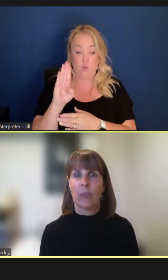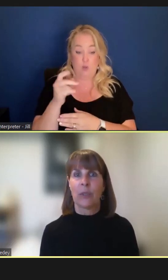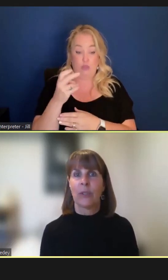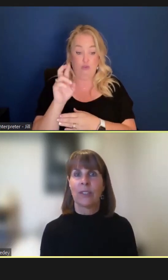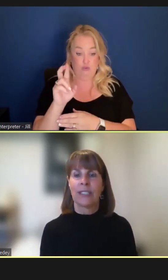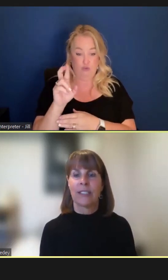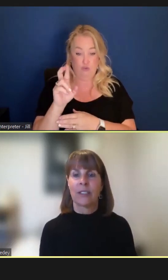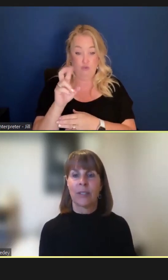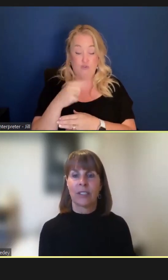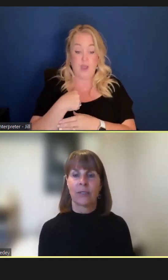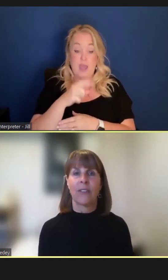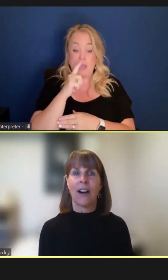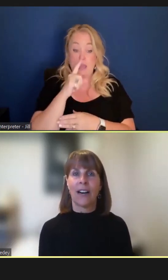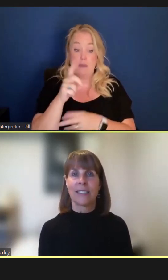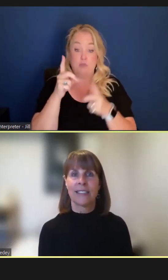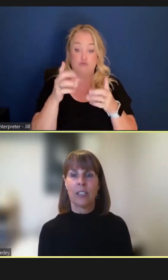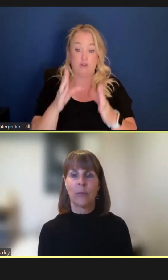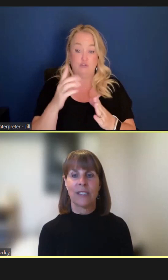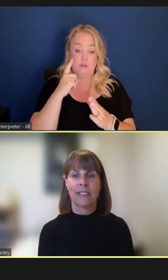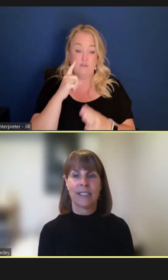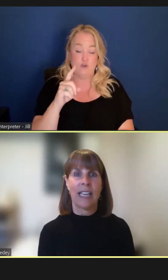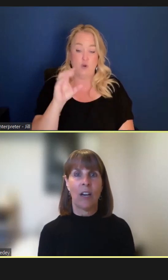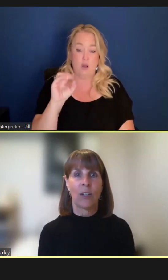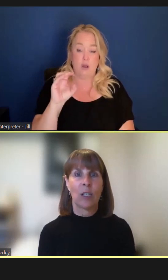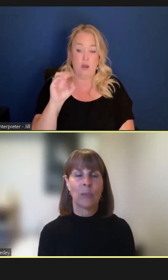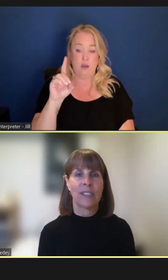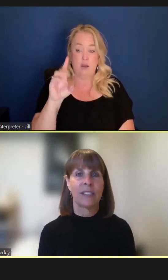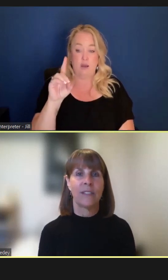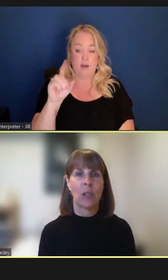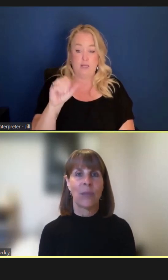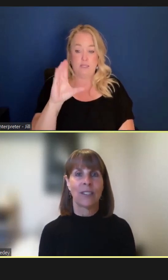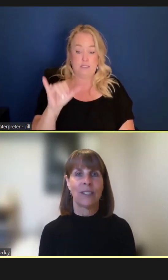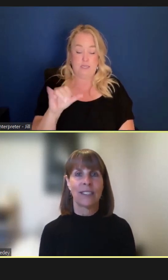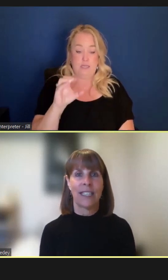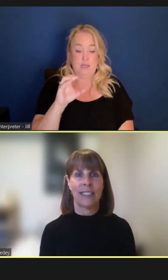current ly the director of Odyssey which is the outcomes and developmental data